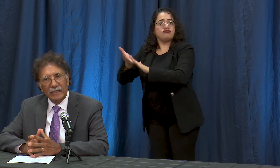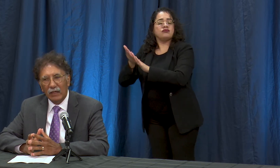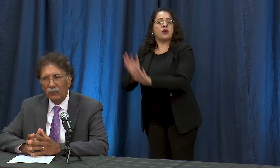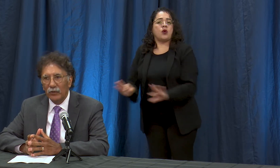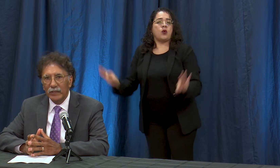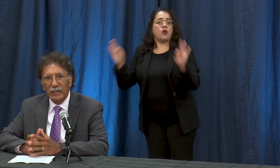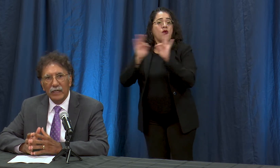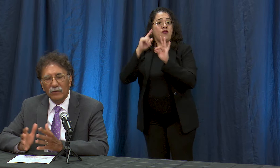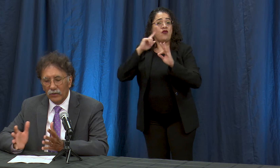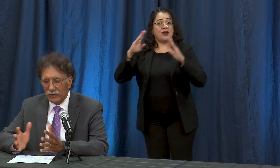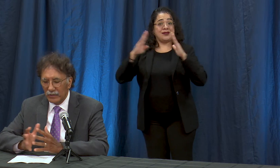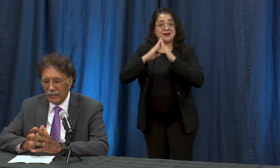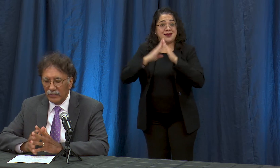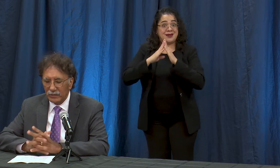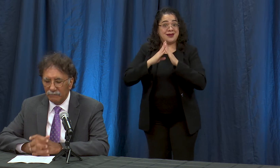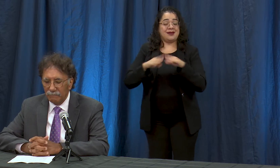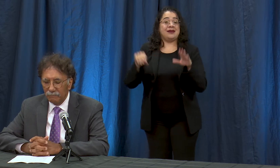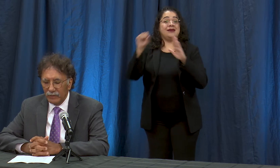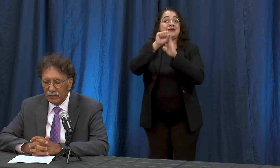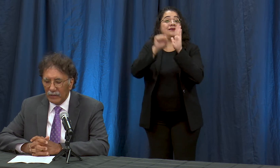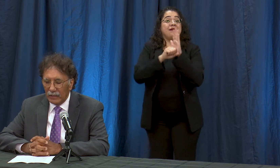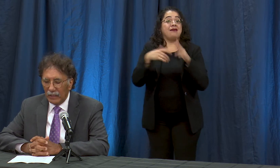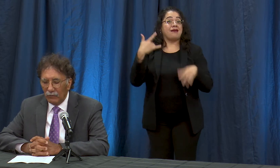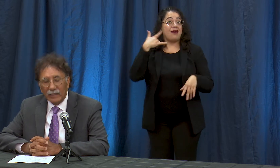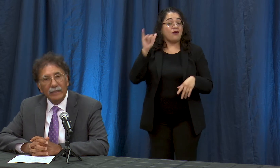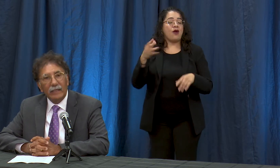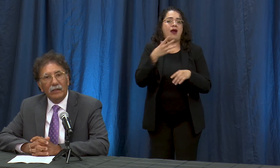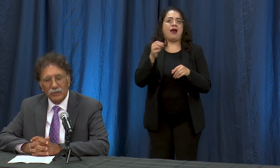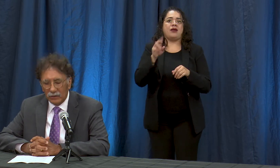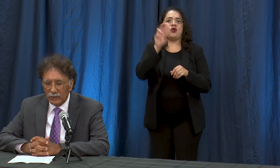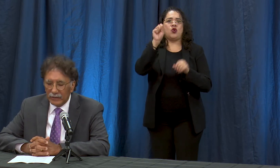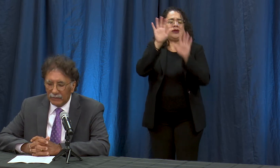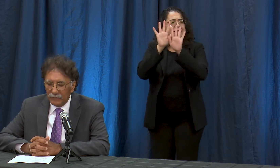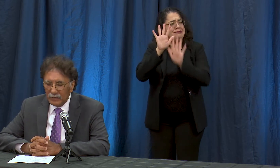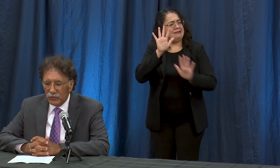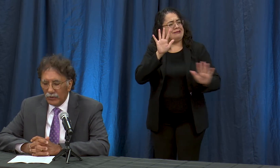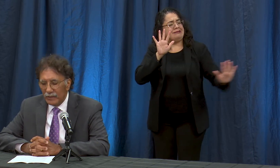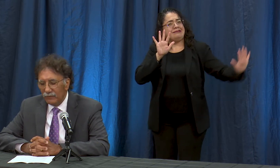California and of course the nation. I want to thank also the Joint Information